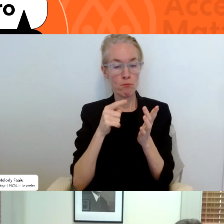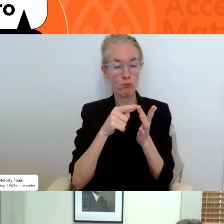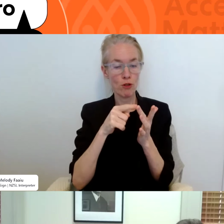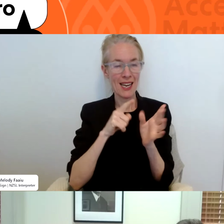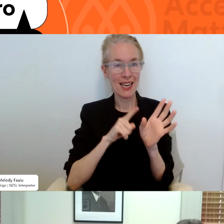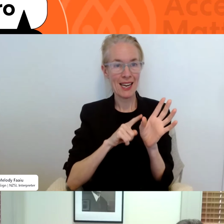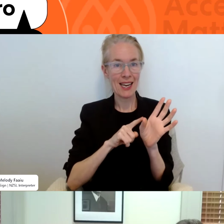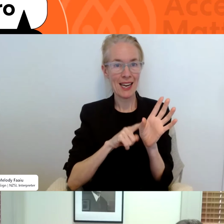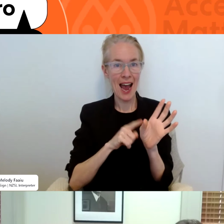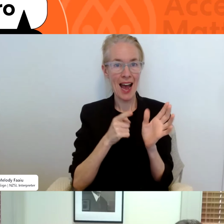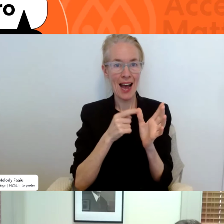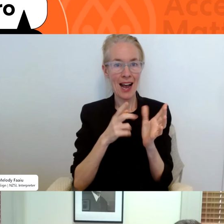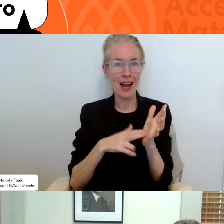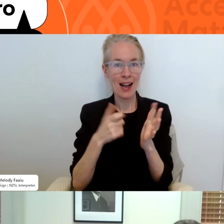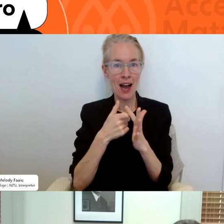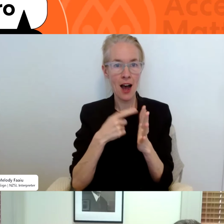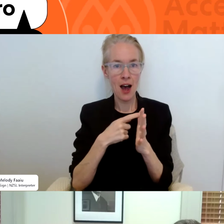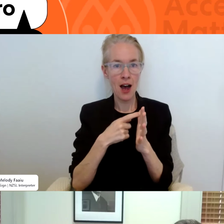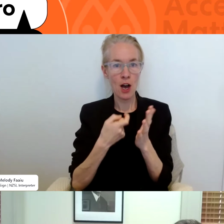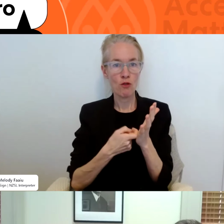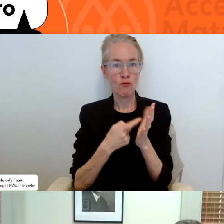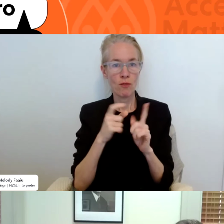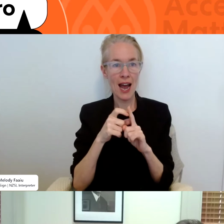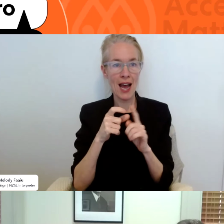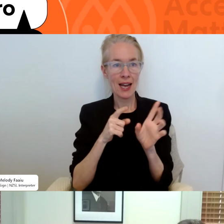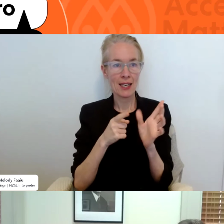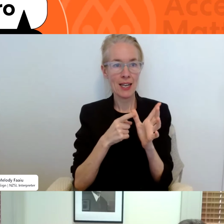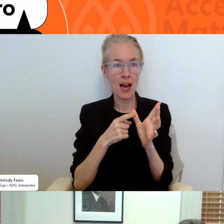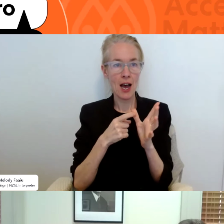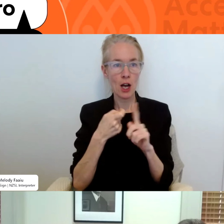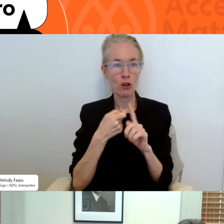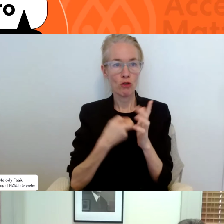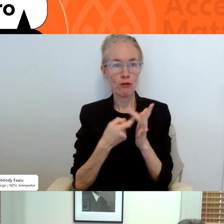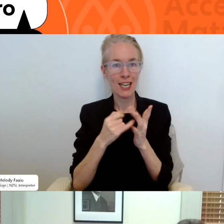will speak from her perspective as a disability spokesperson from